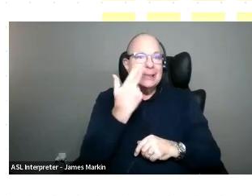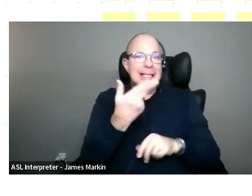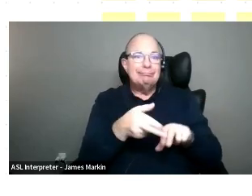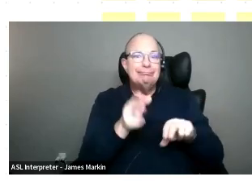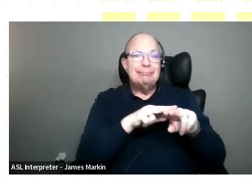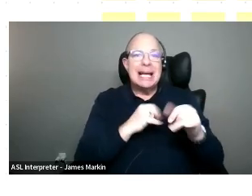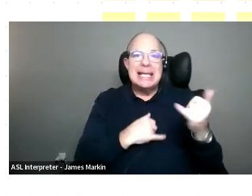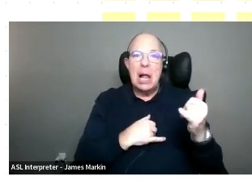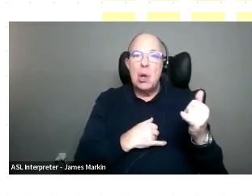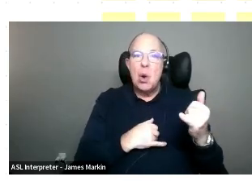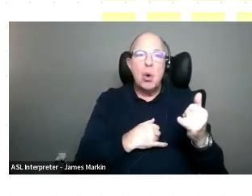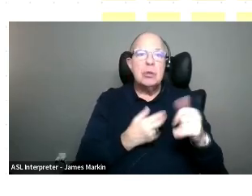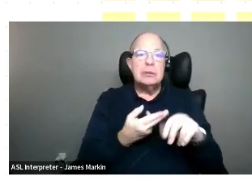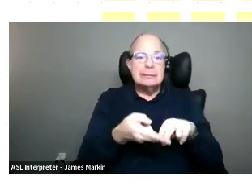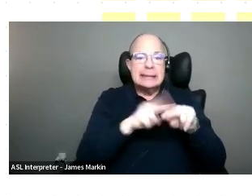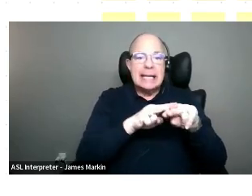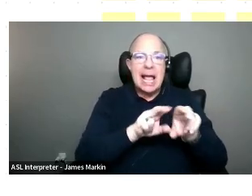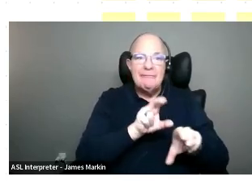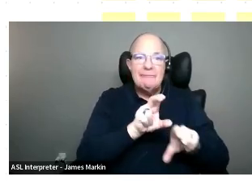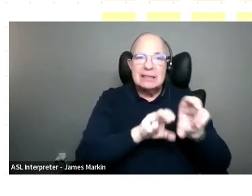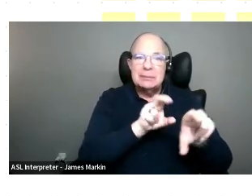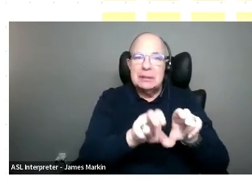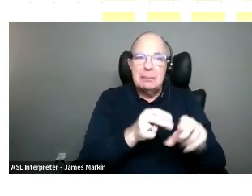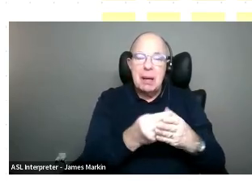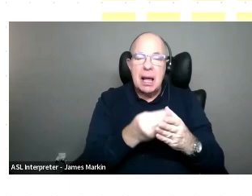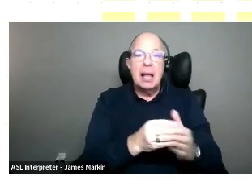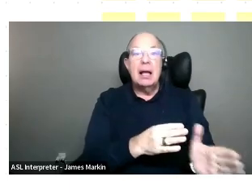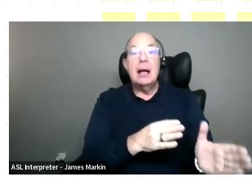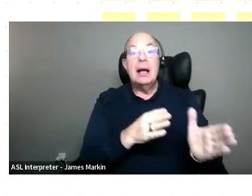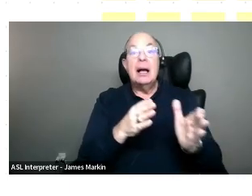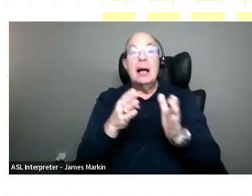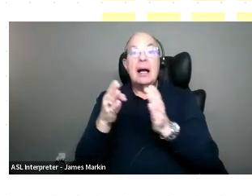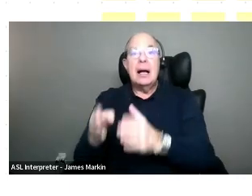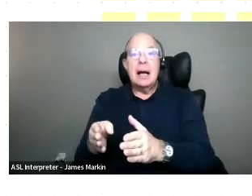Shannon Spencer (she/her): to be… have increased investments. And then, how are you going to ask?